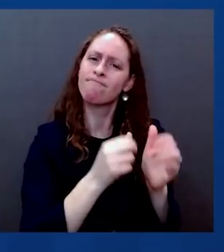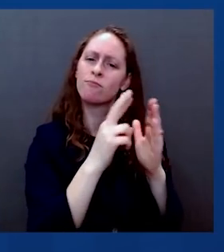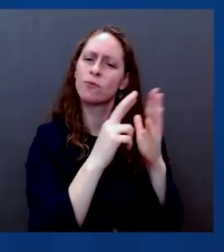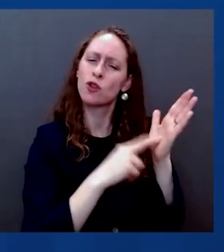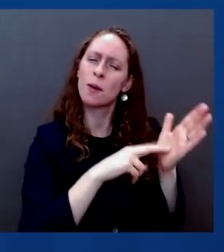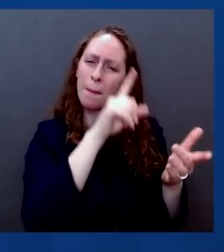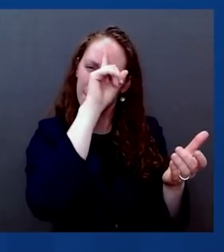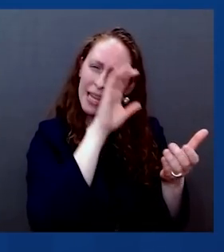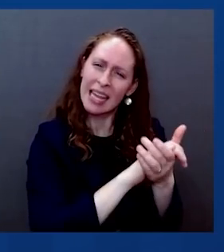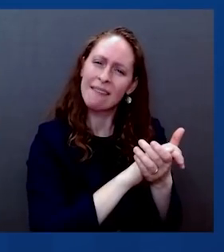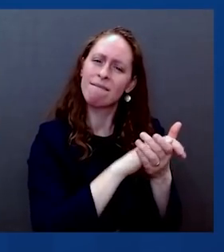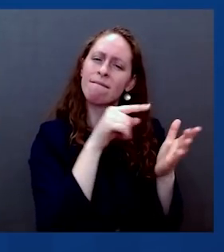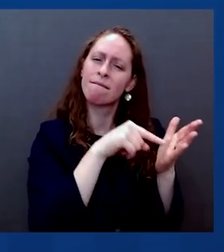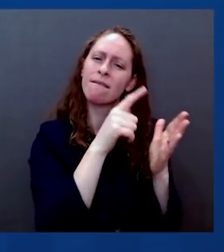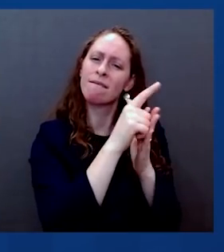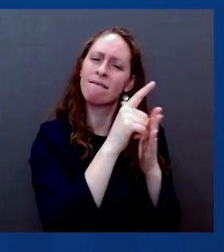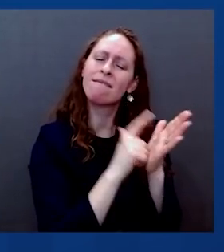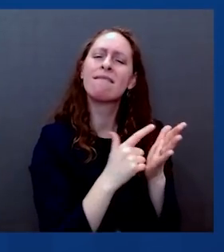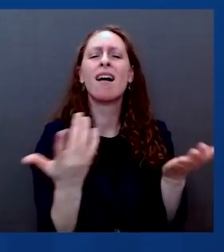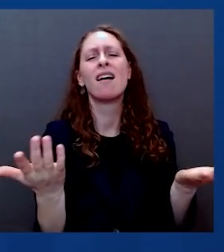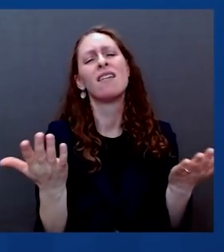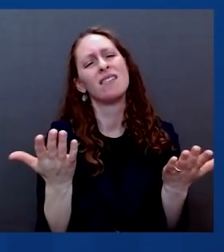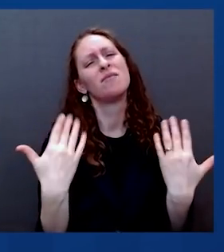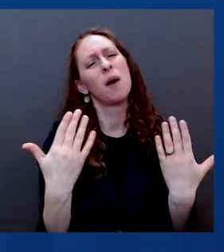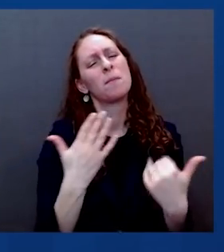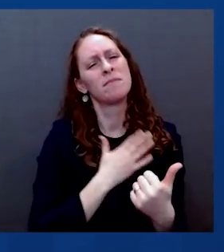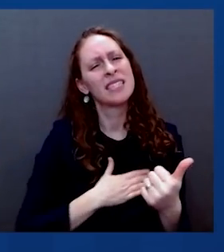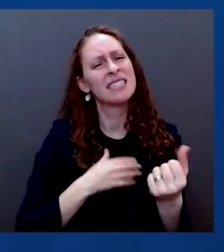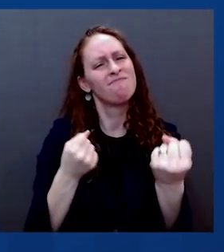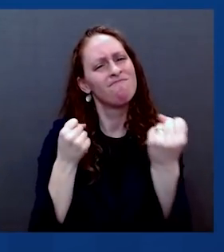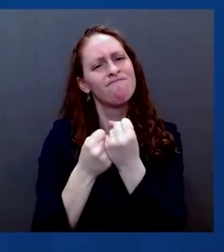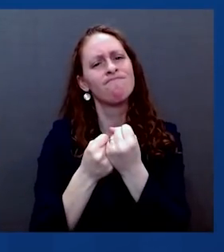were Richard Nixon, Gerald Ford, Ronald Reagan,